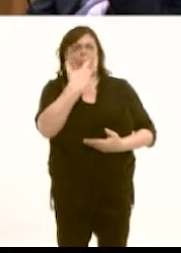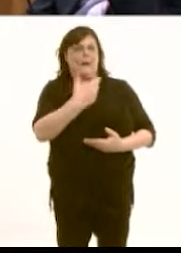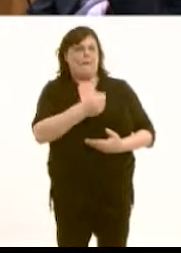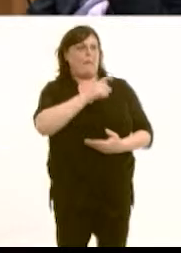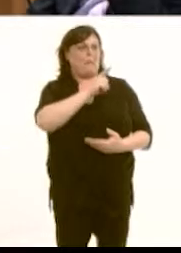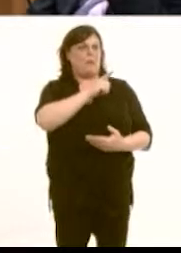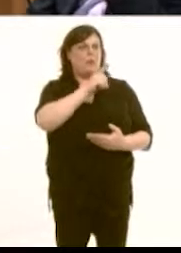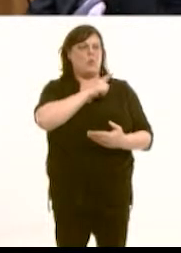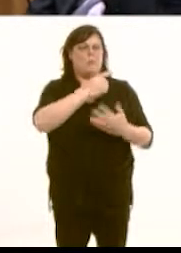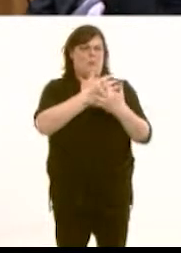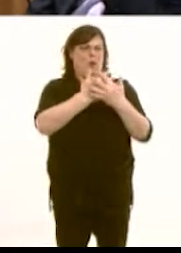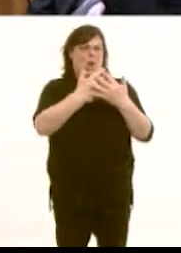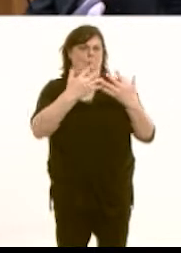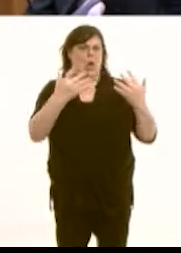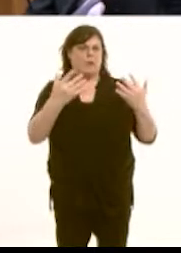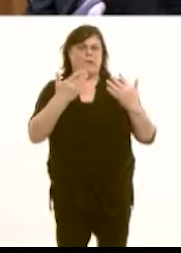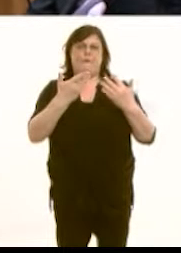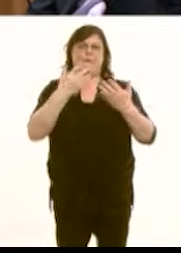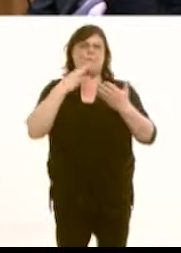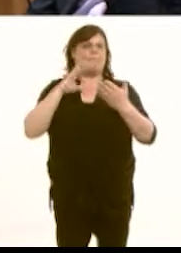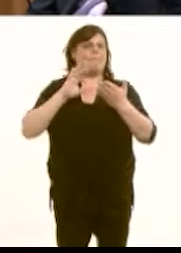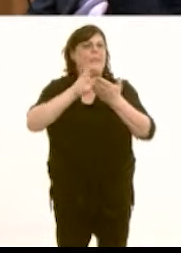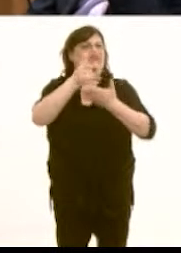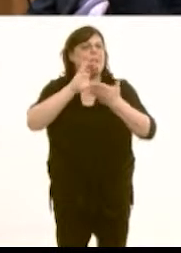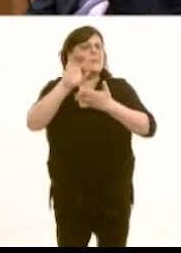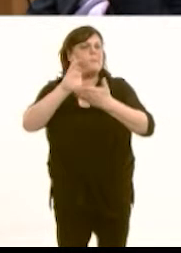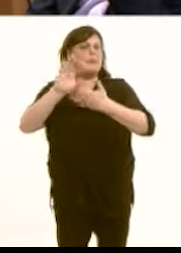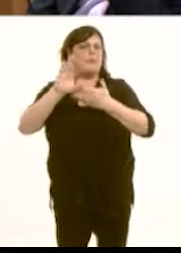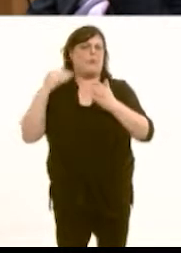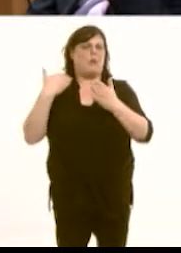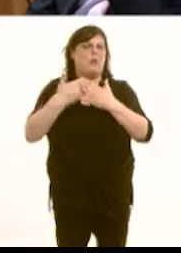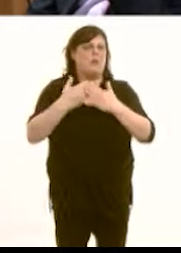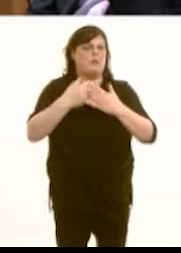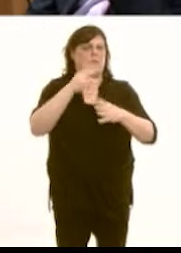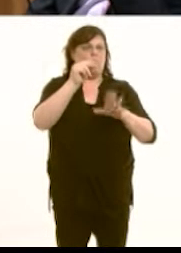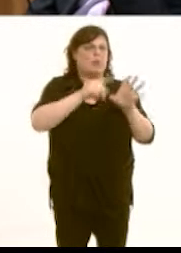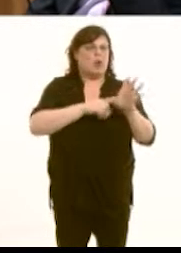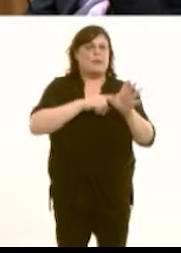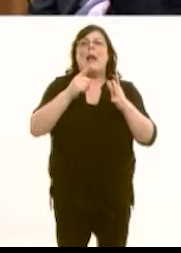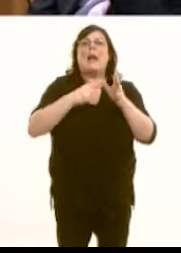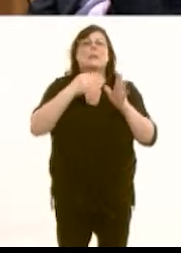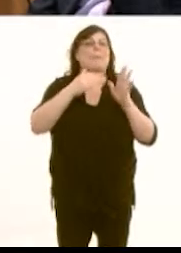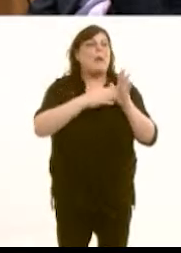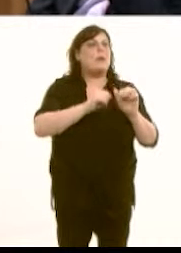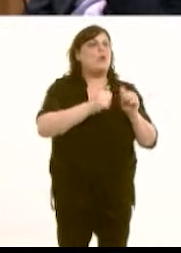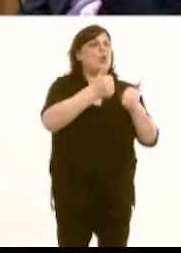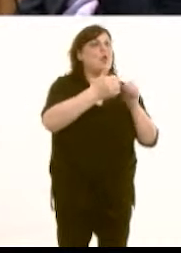that weíve had record foreign direct investmentóthe best for 30 years. Aston Martin is one example, General Dynamics is another.